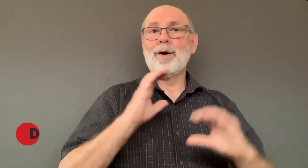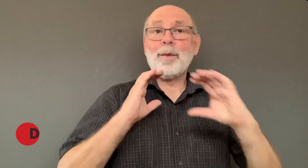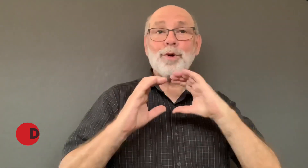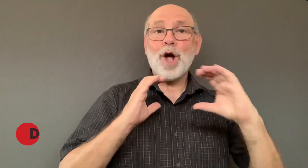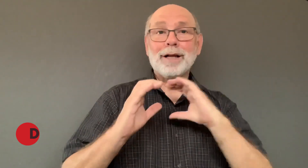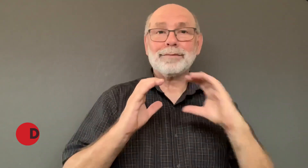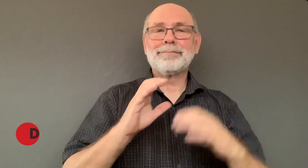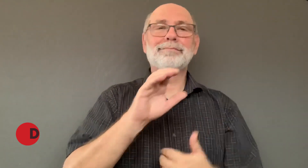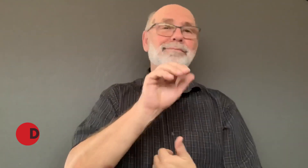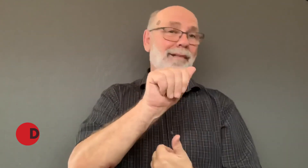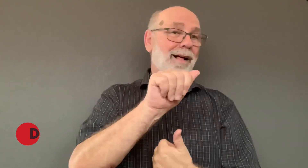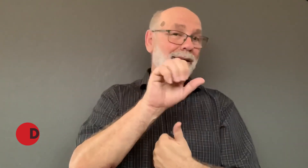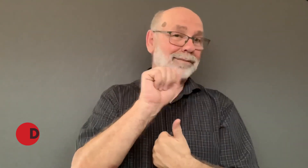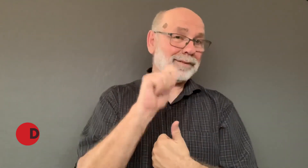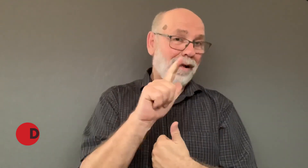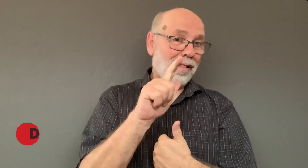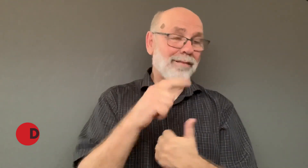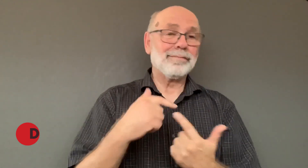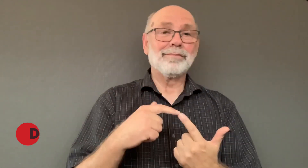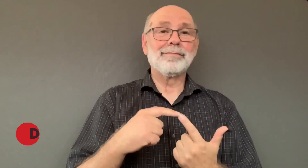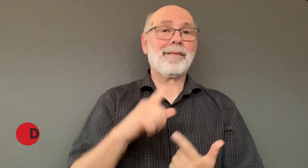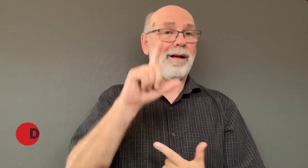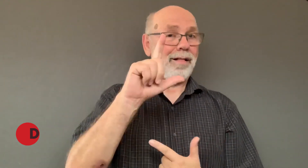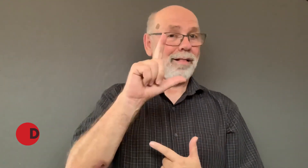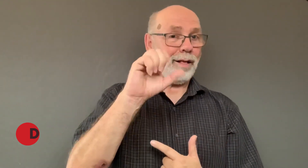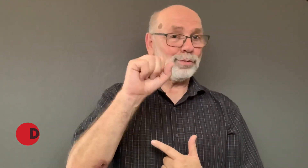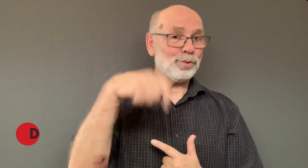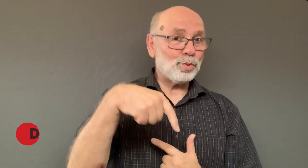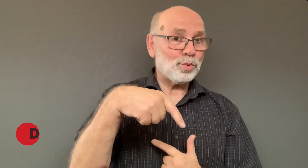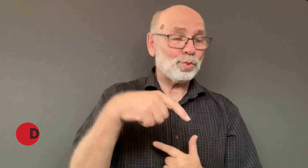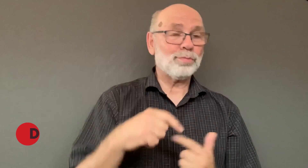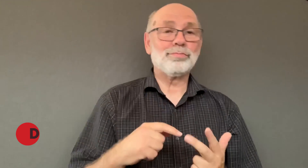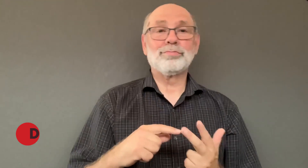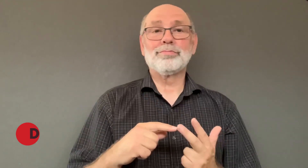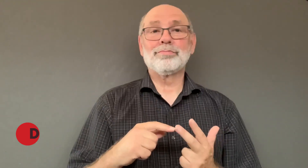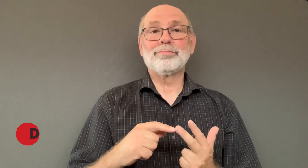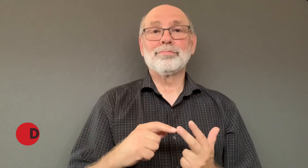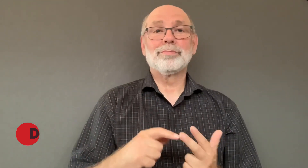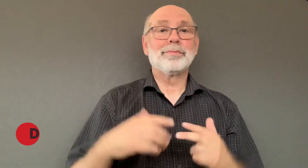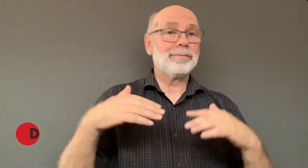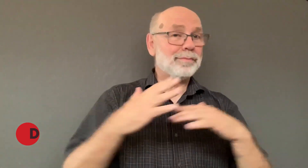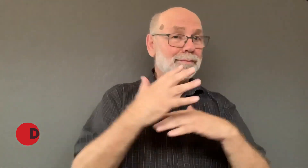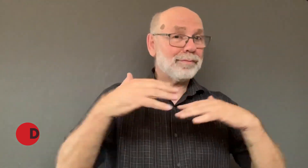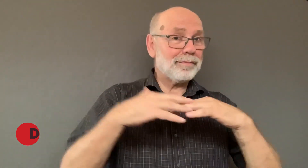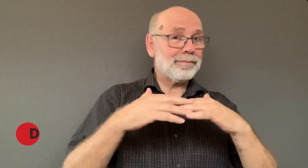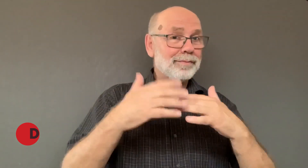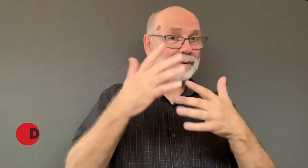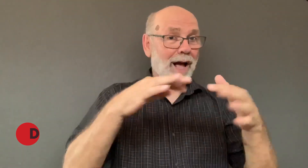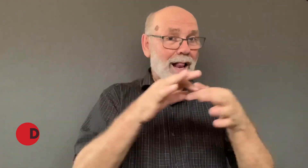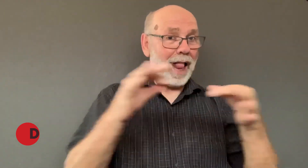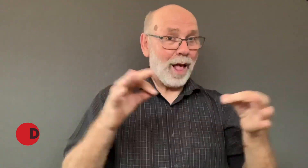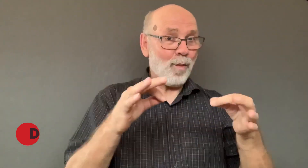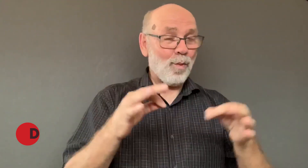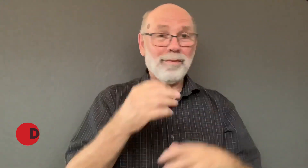the primary languages for Deaf and hard of hearing Canadians.